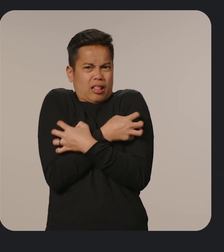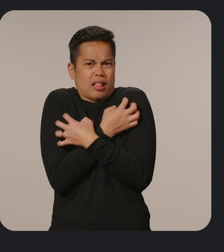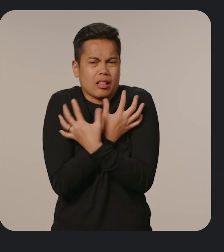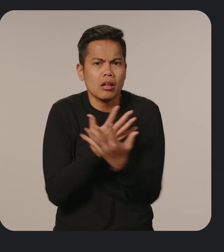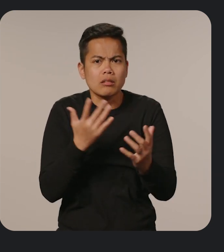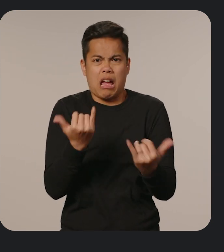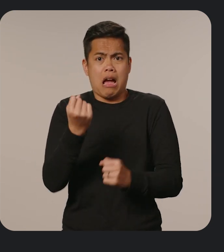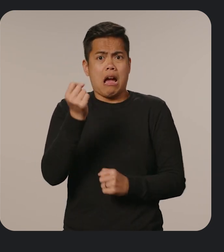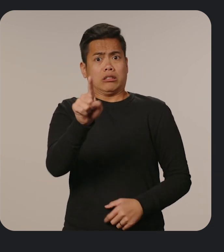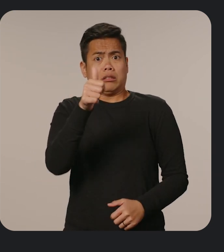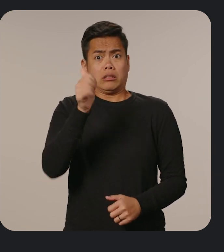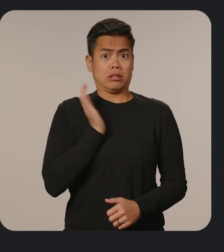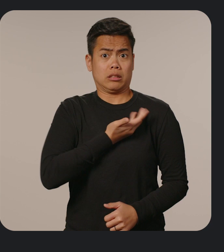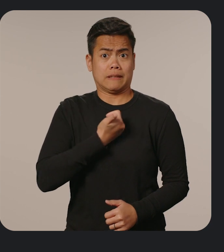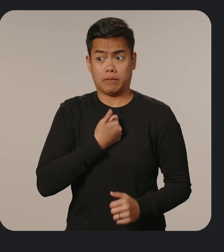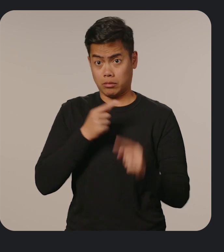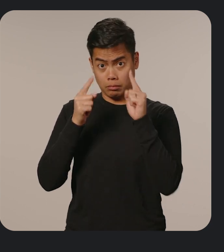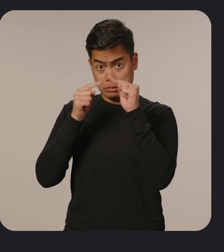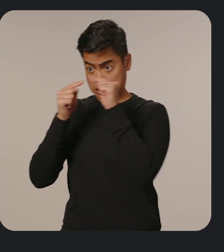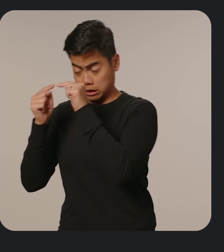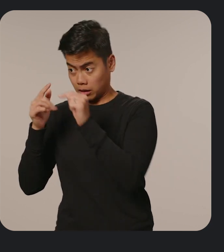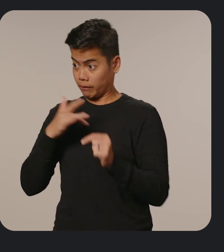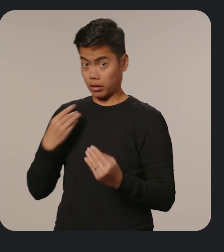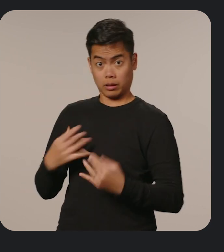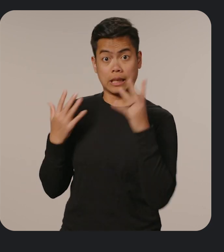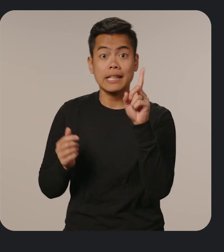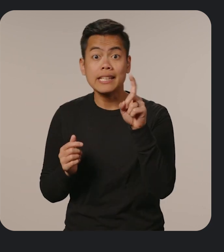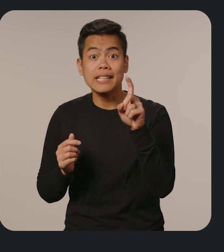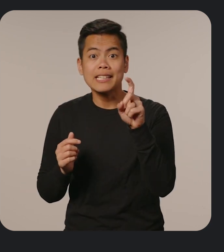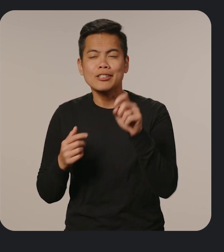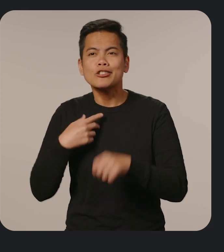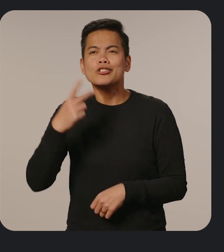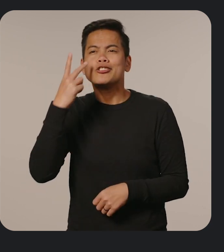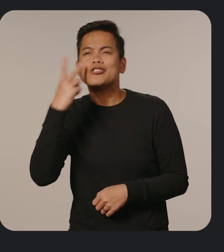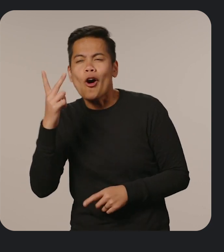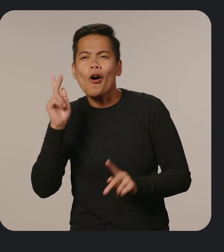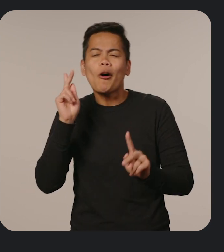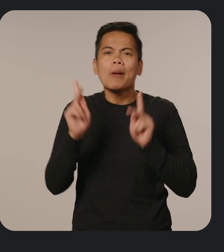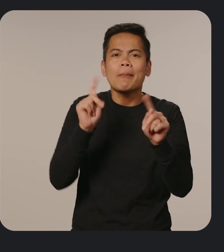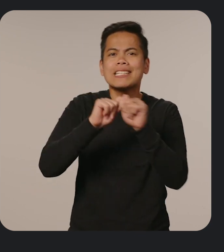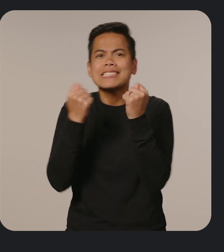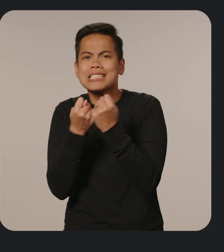and inspired by all kinds of far-flung ideas, octopus skin, pumped up lowrider paint jobs, the way